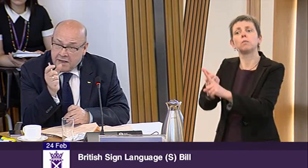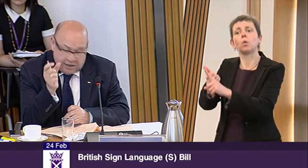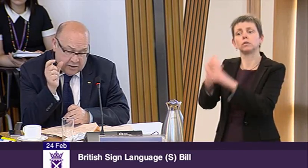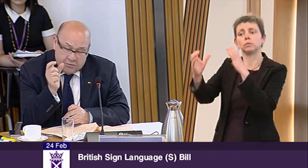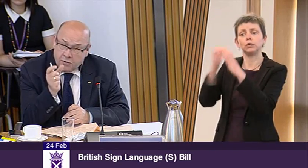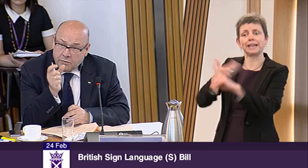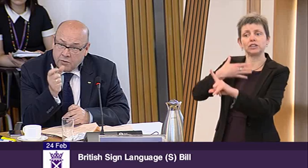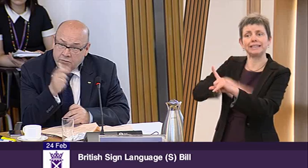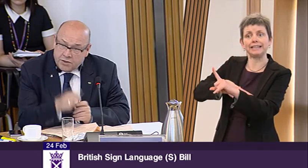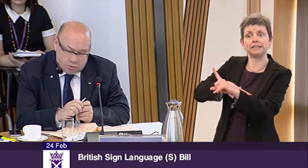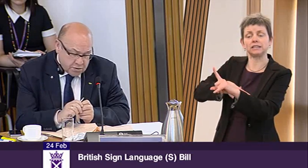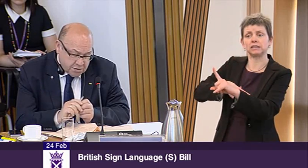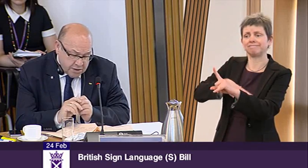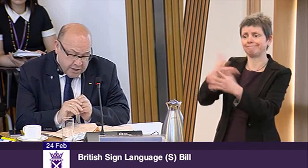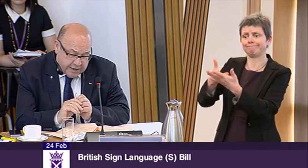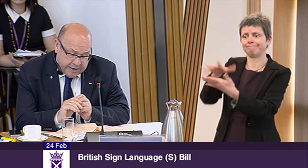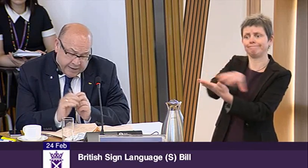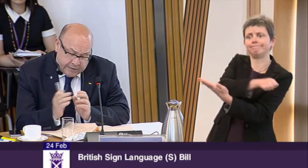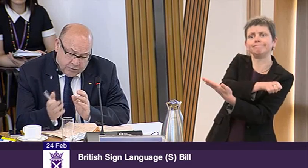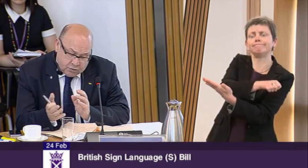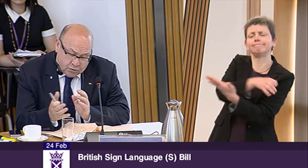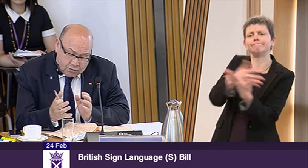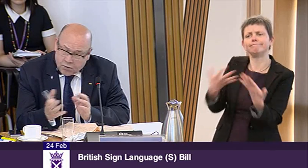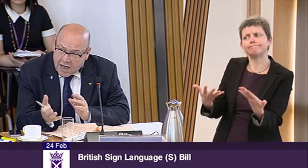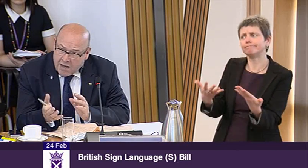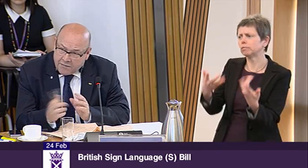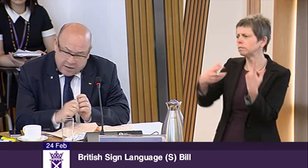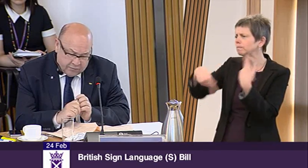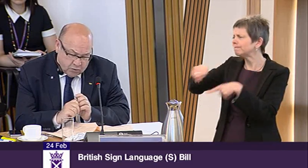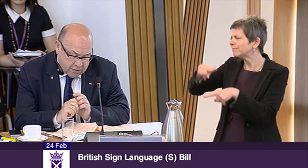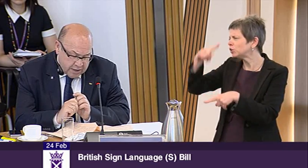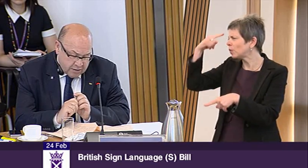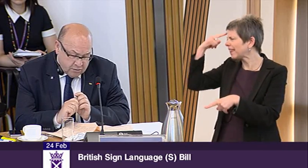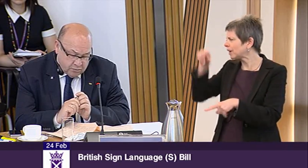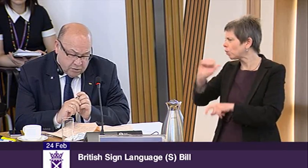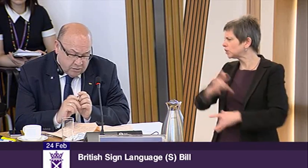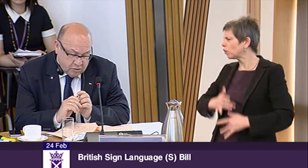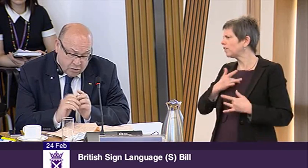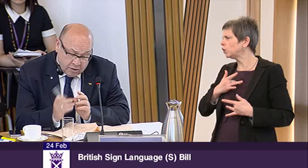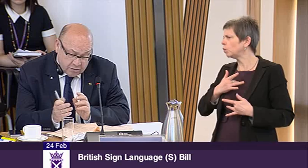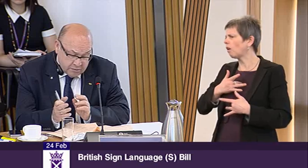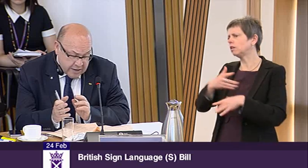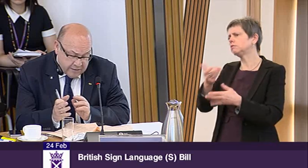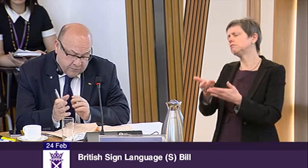have a view on that? Could other forms of communication be negatively affected by the